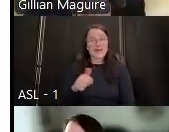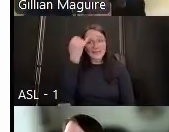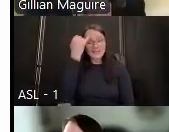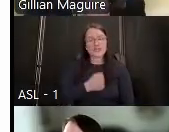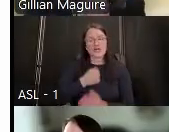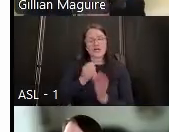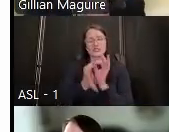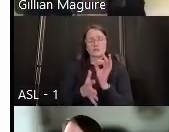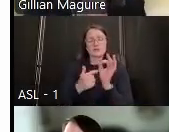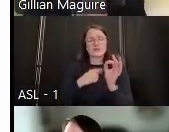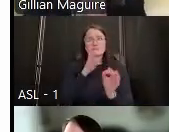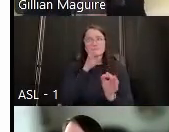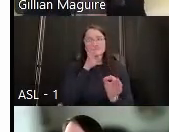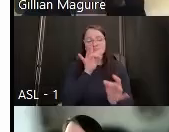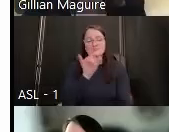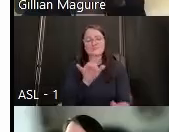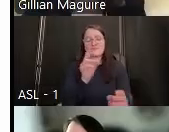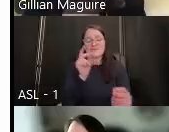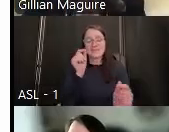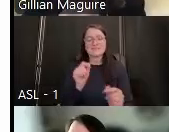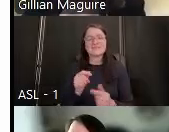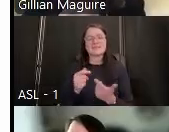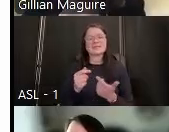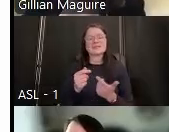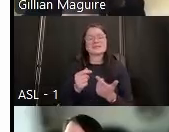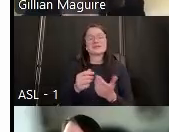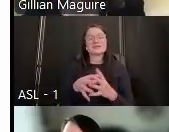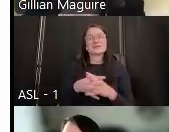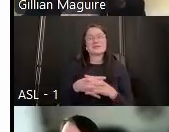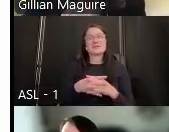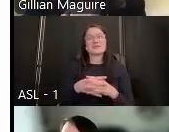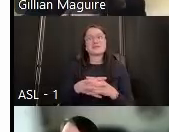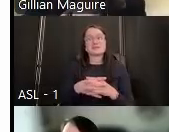interpreters. Apologies. Uh, hire people at different contract sites outside of Microsoft